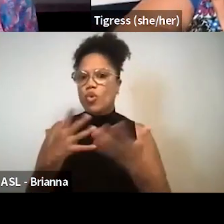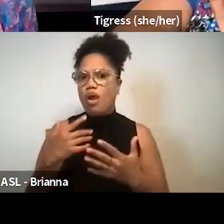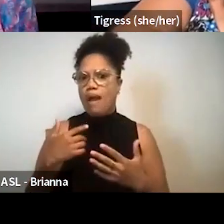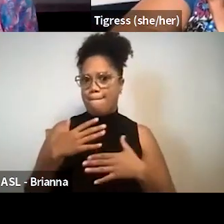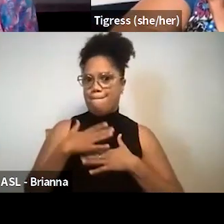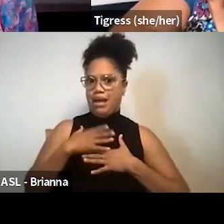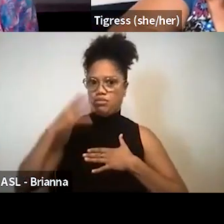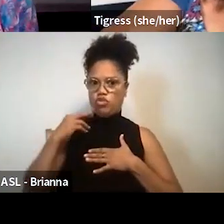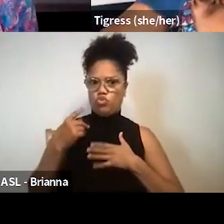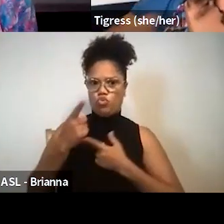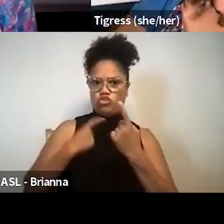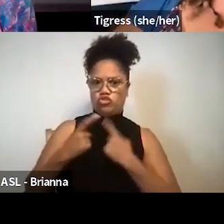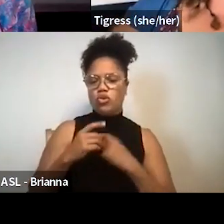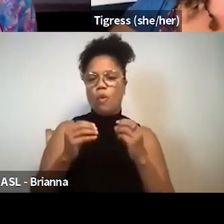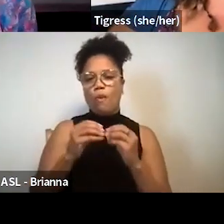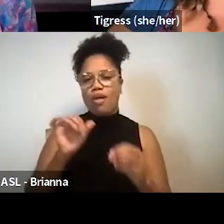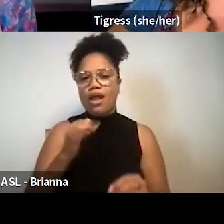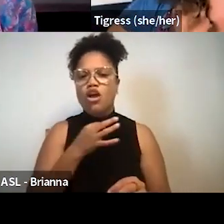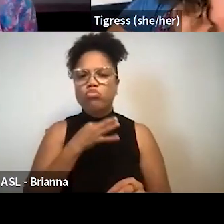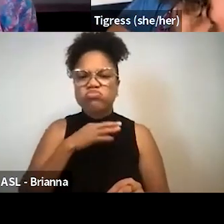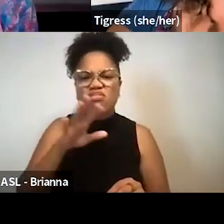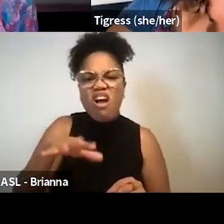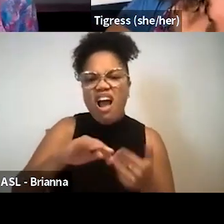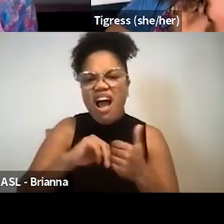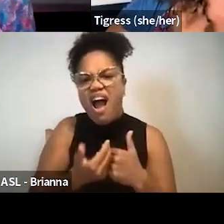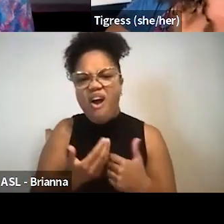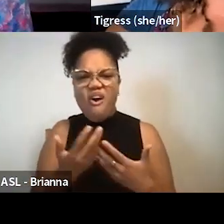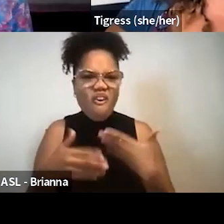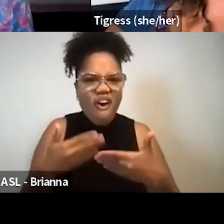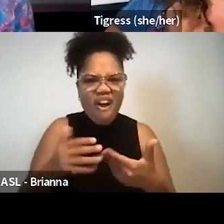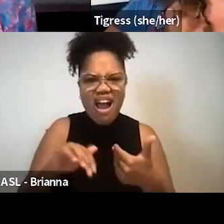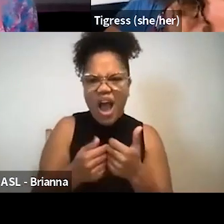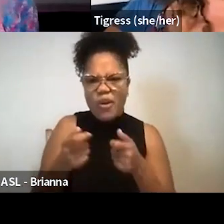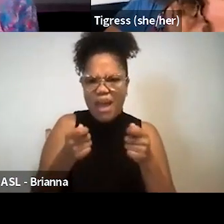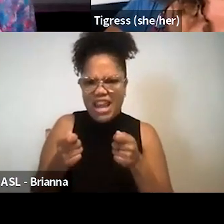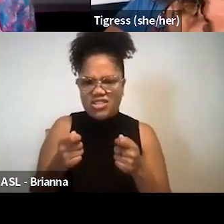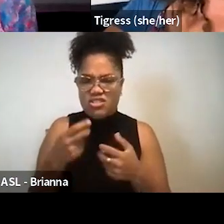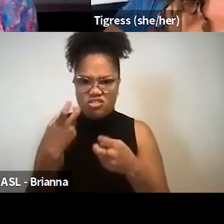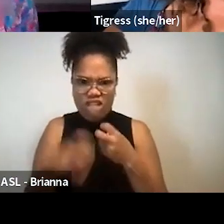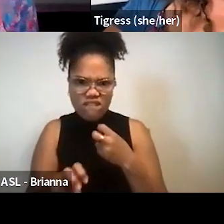a curiosity of how how is it how does he has manage it? Is it tough to do?